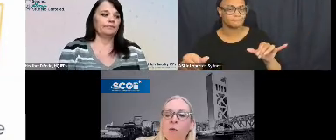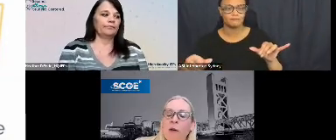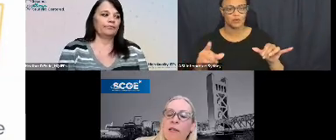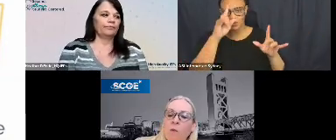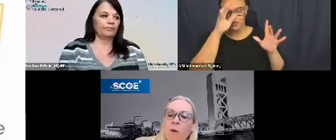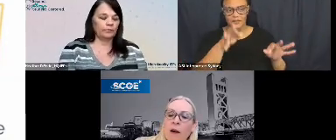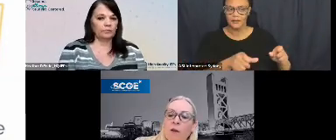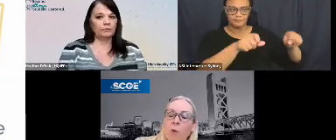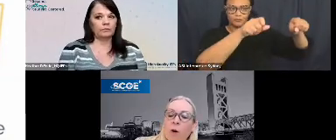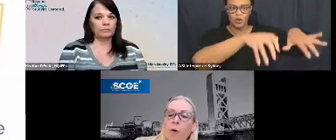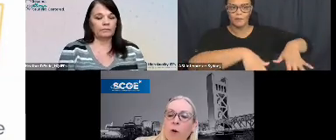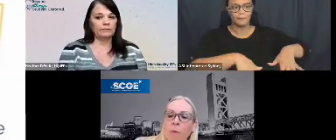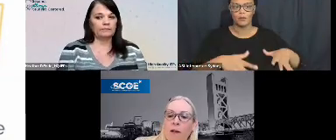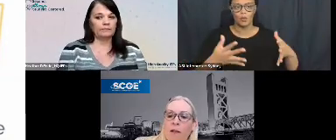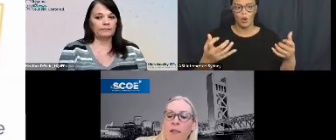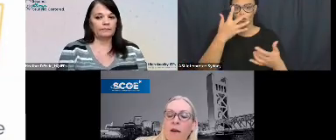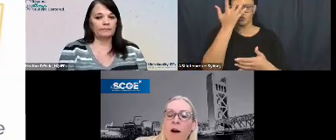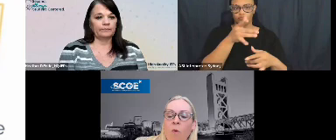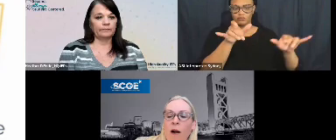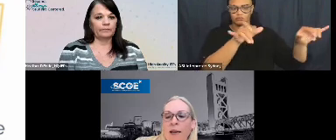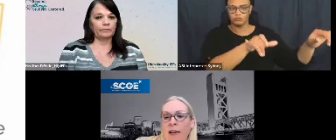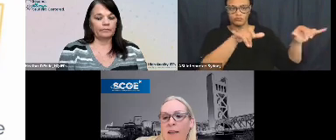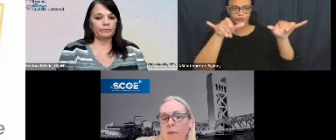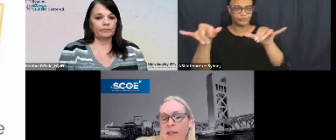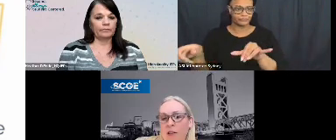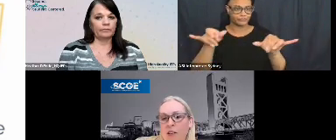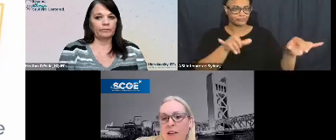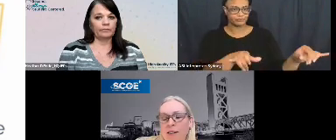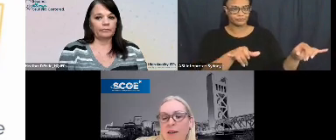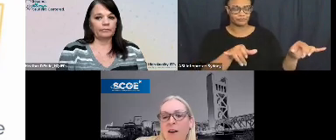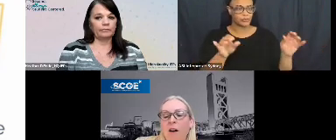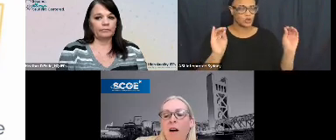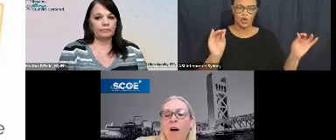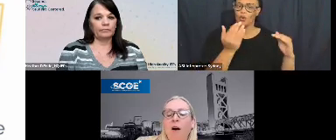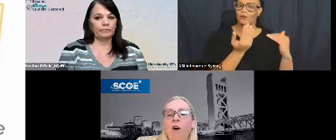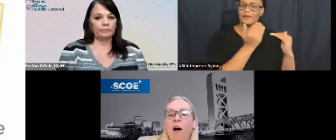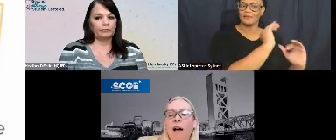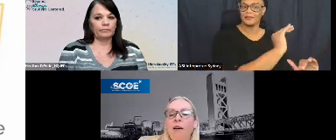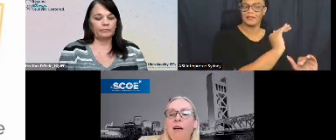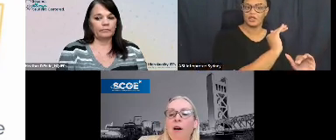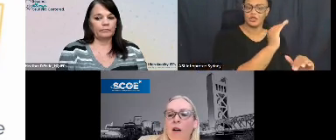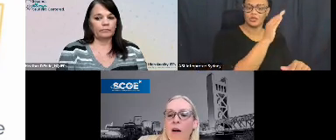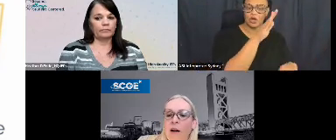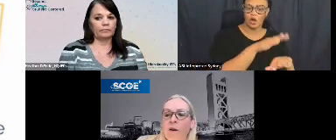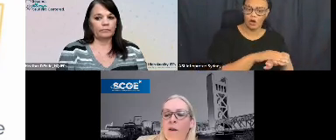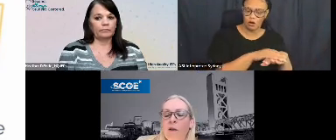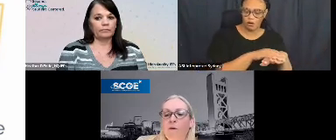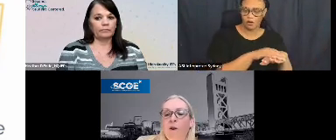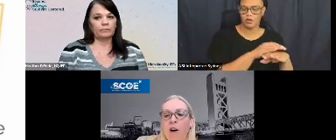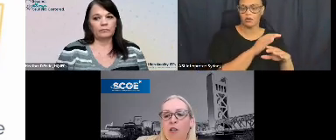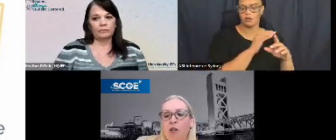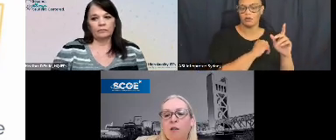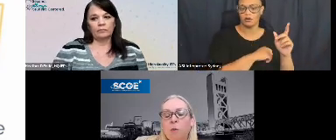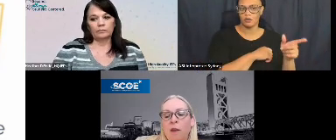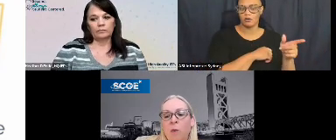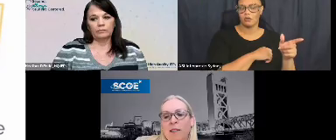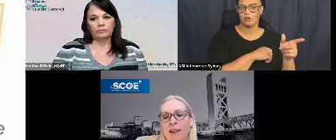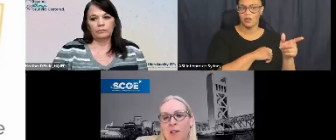And we didn't uh the work group did not want any limitation on uh for our students when they went